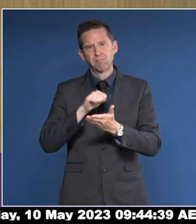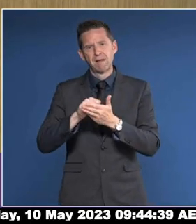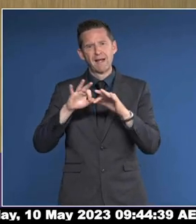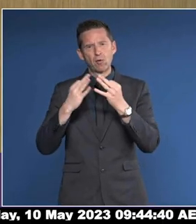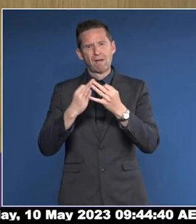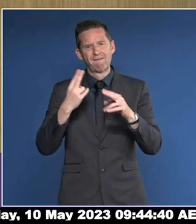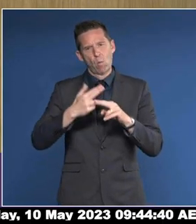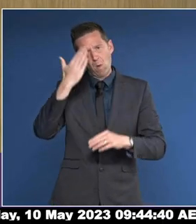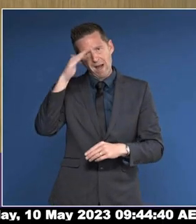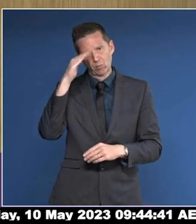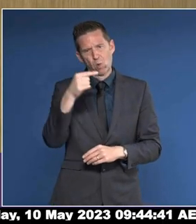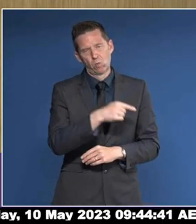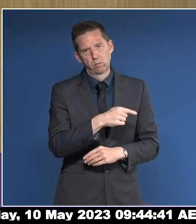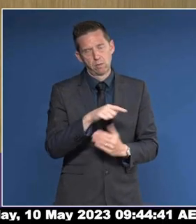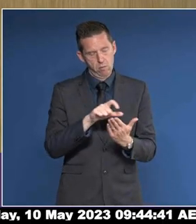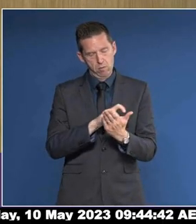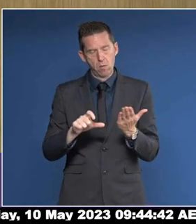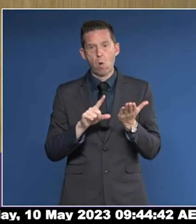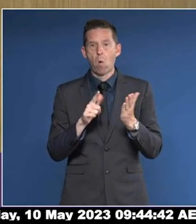Our Act doesn't allow us to intervene with adults.